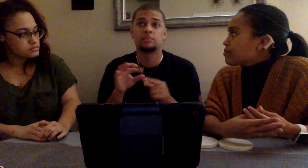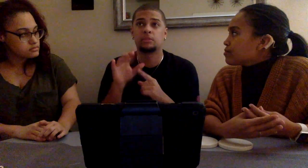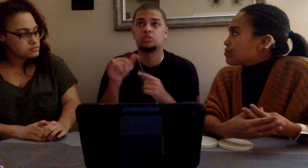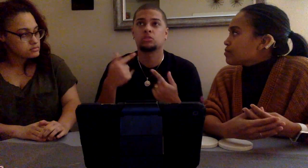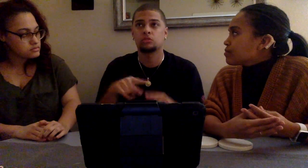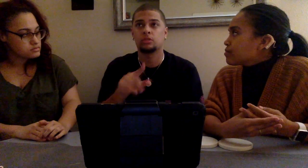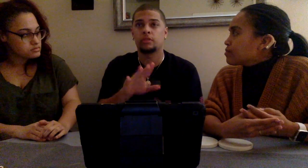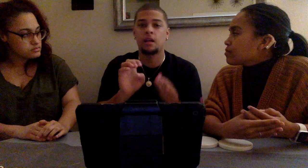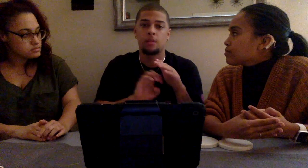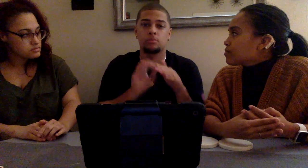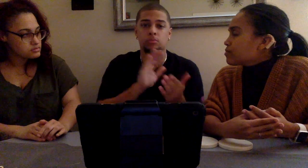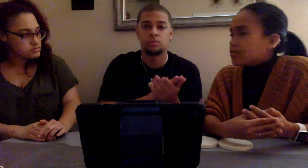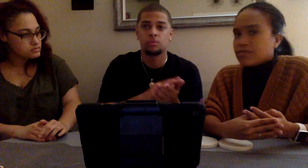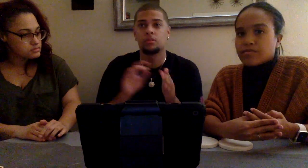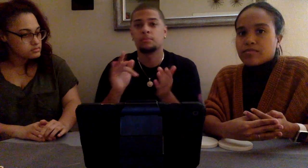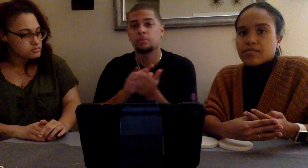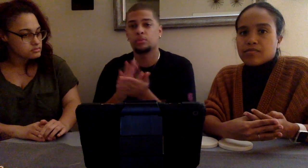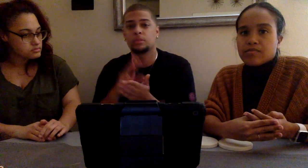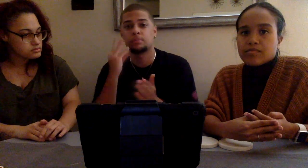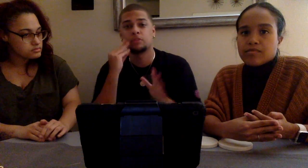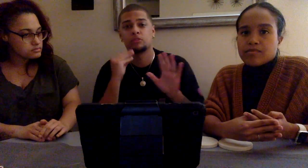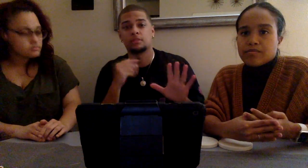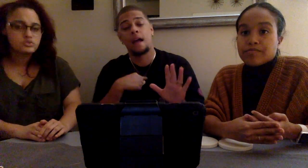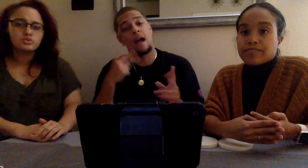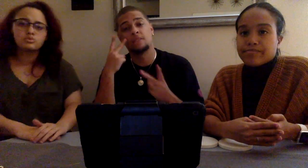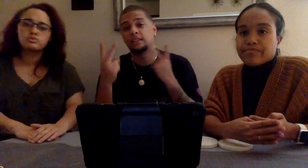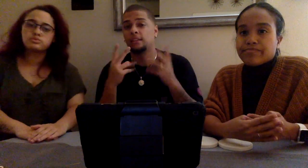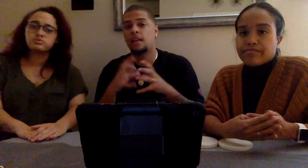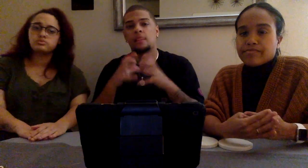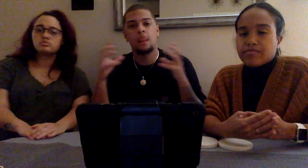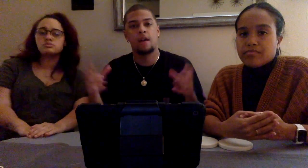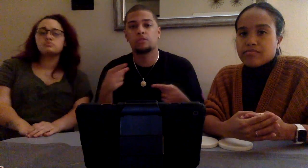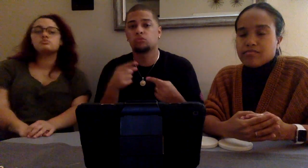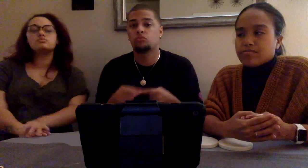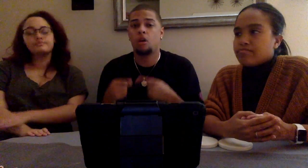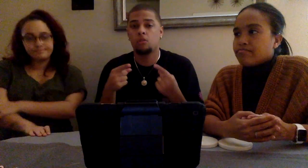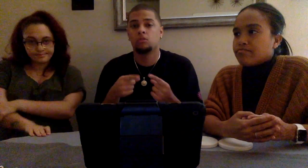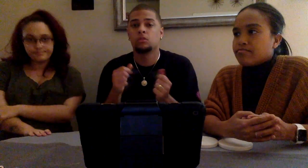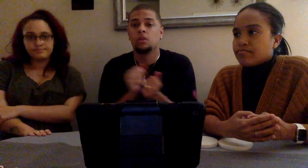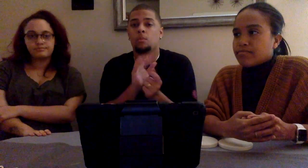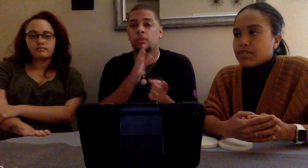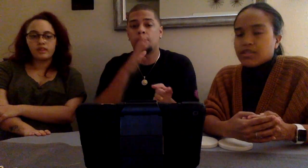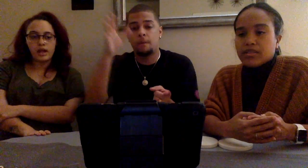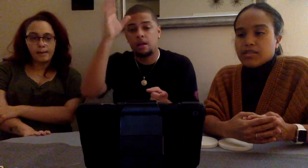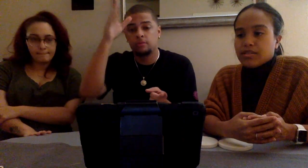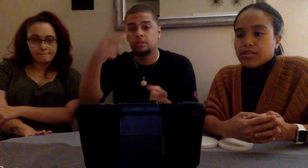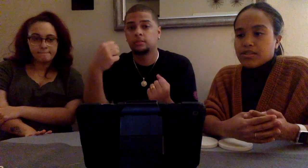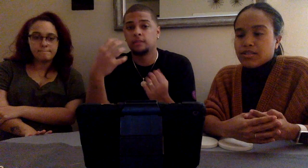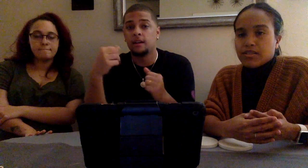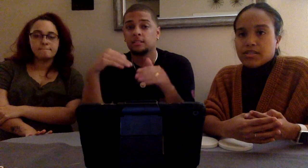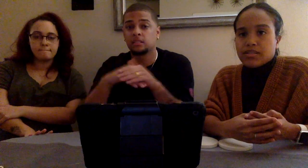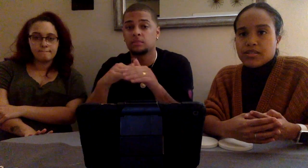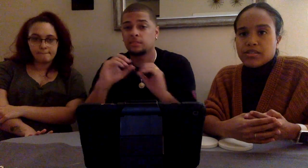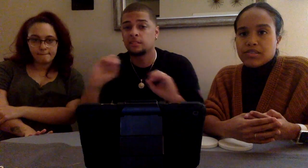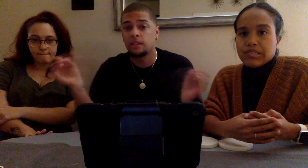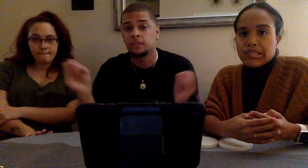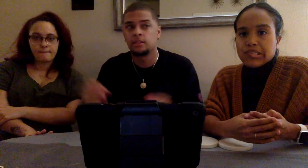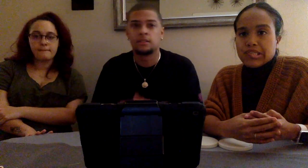during elementary and middle school. I've experiencing seeing them having their parents not providing accessibility.